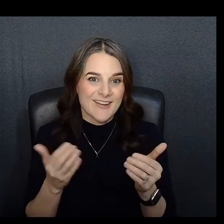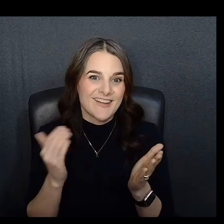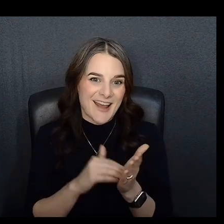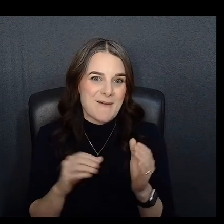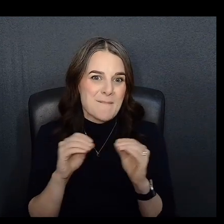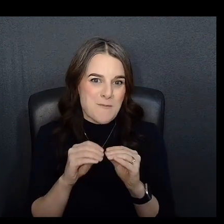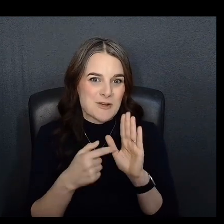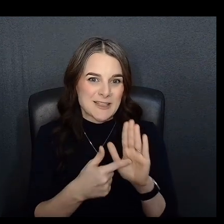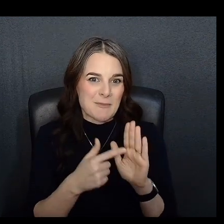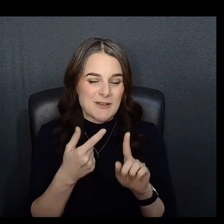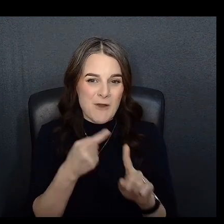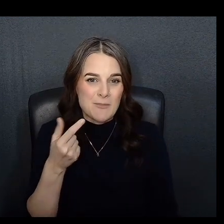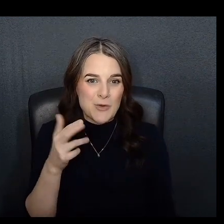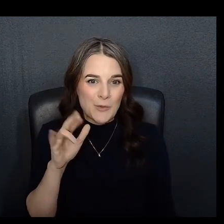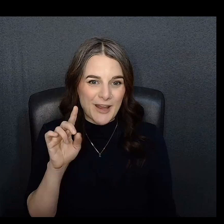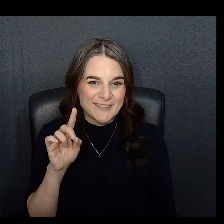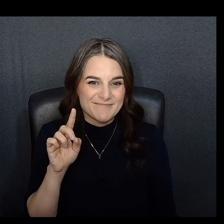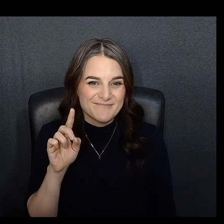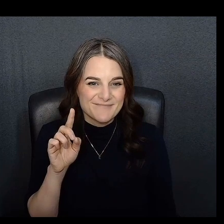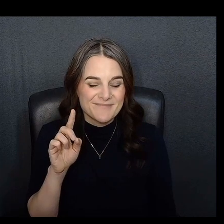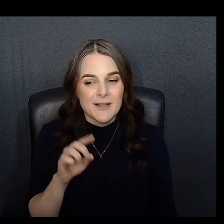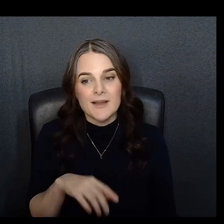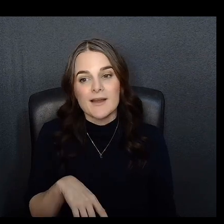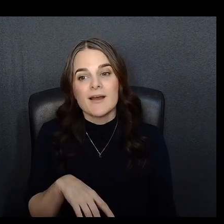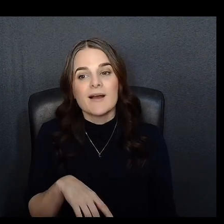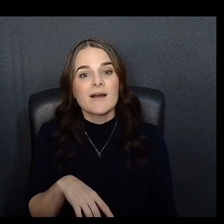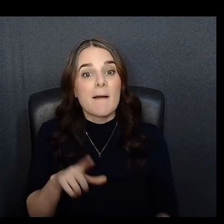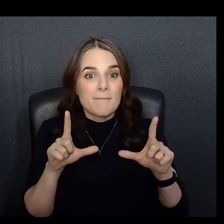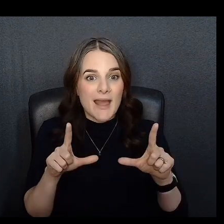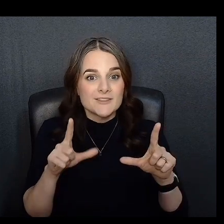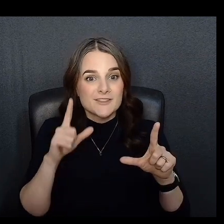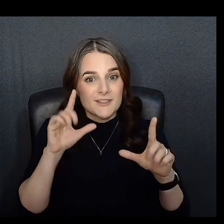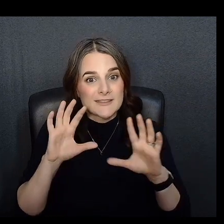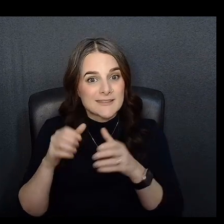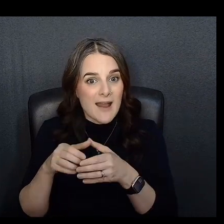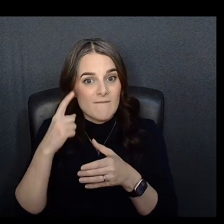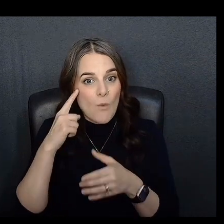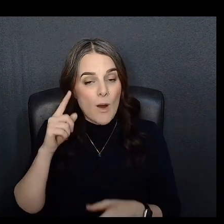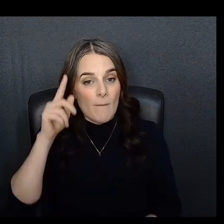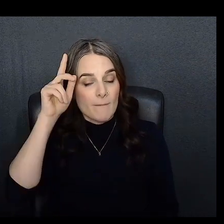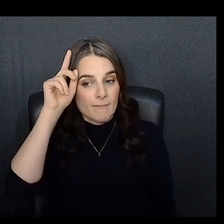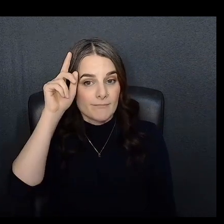You have a page set for puberty, so lots of things to talk about with those big life changes.